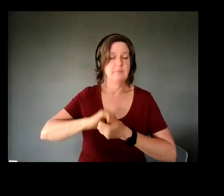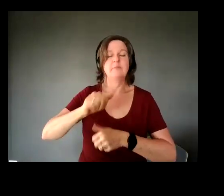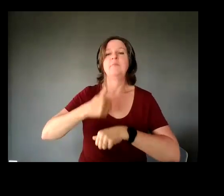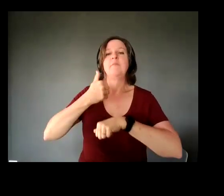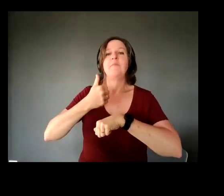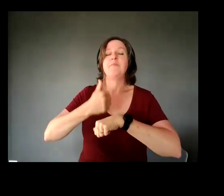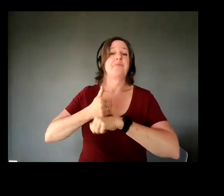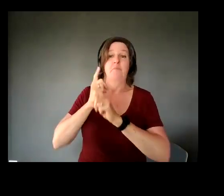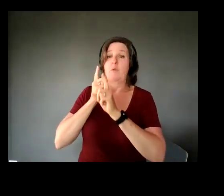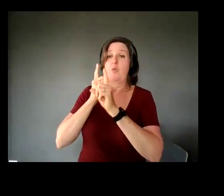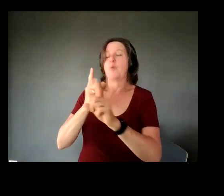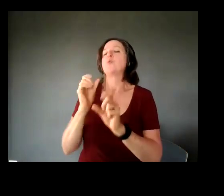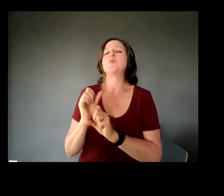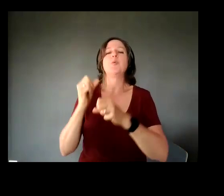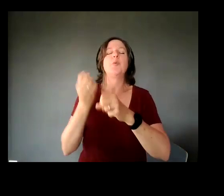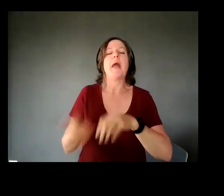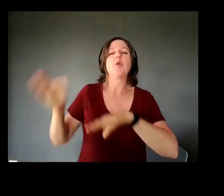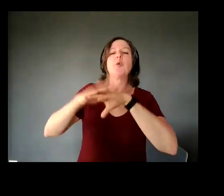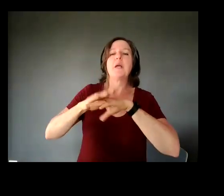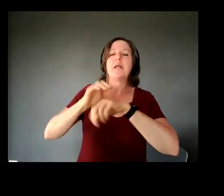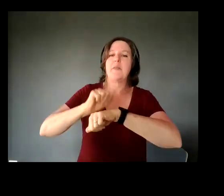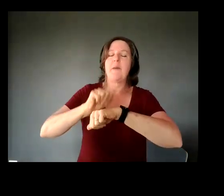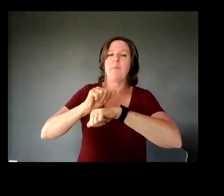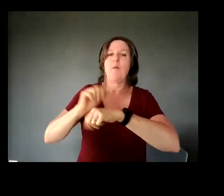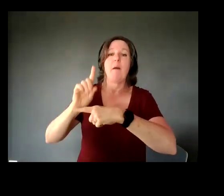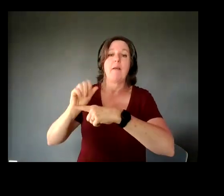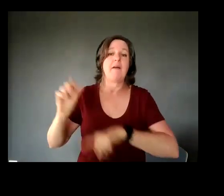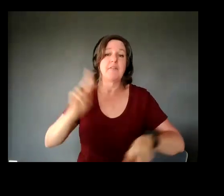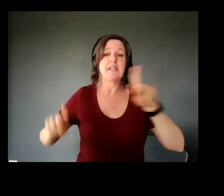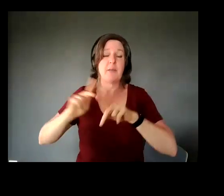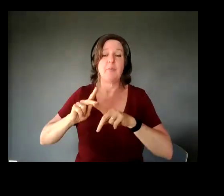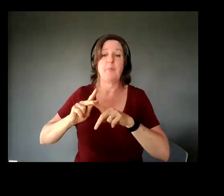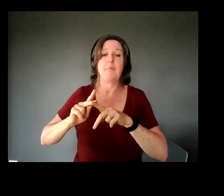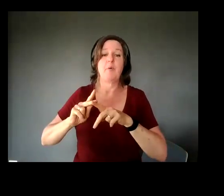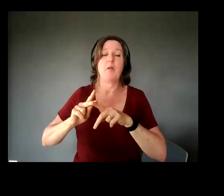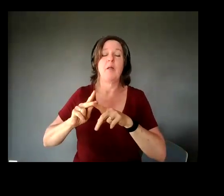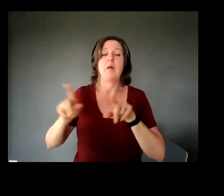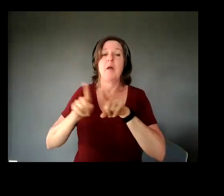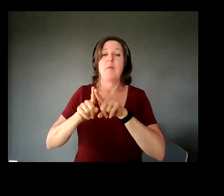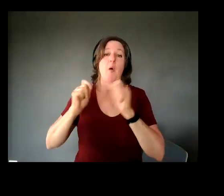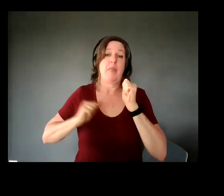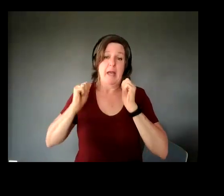increase the employment of Disabled people both in front and behind the camera for NBC Sport's